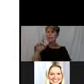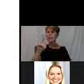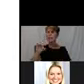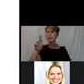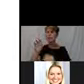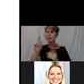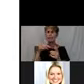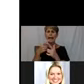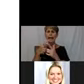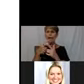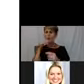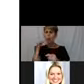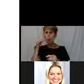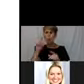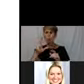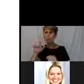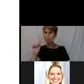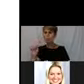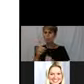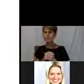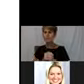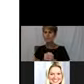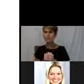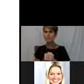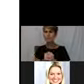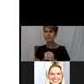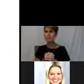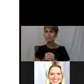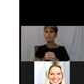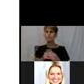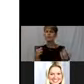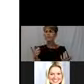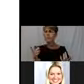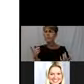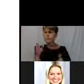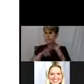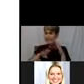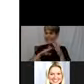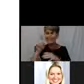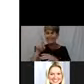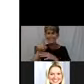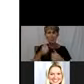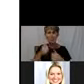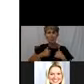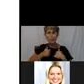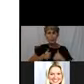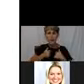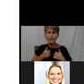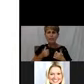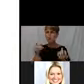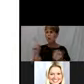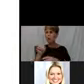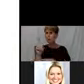because of their understandable preoccupation with basic needs of survival. Like where their next meal is coming from,